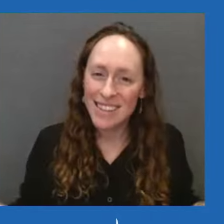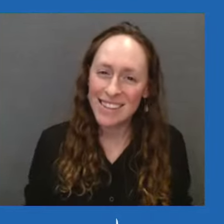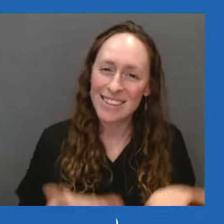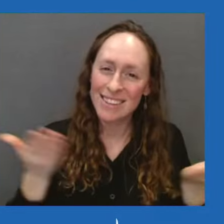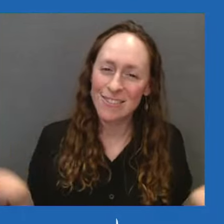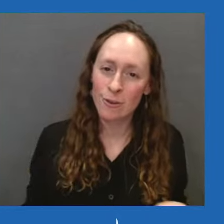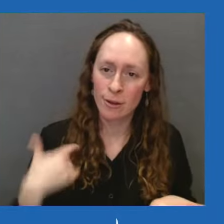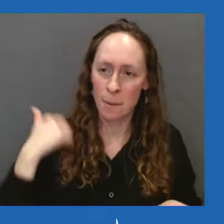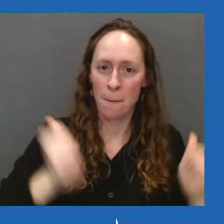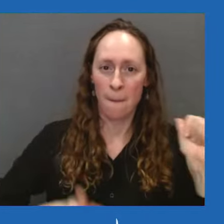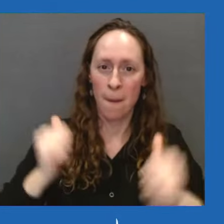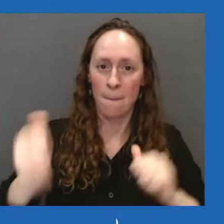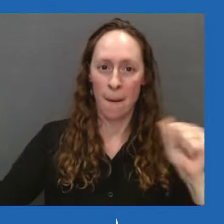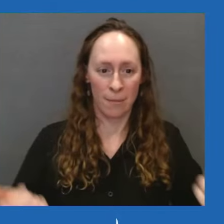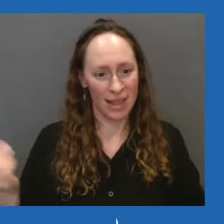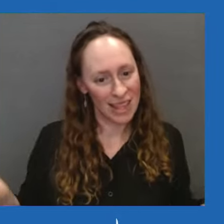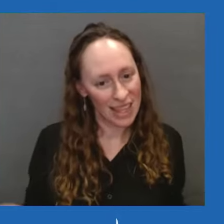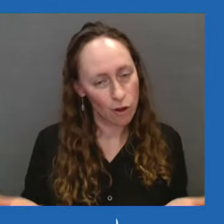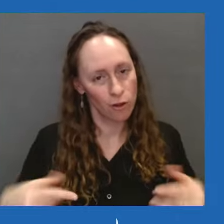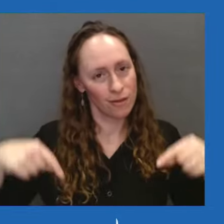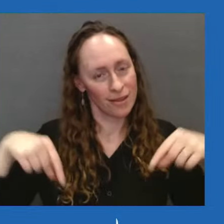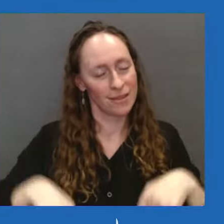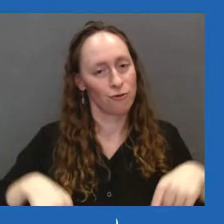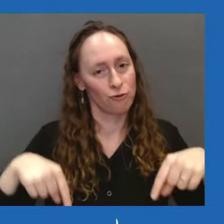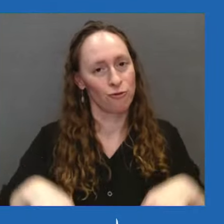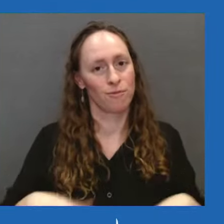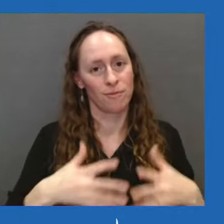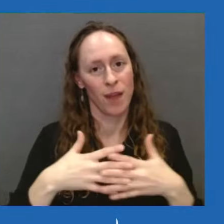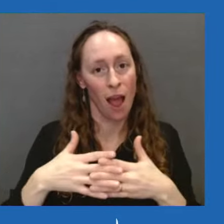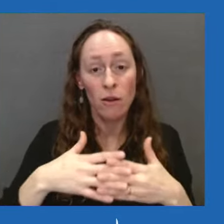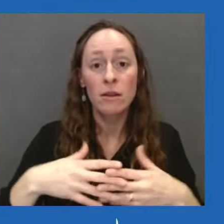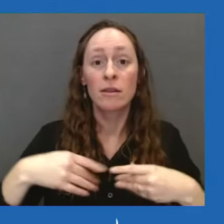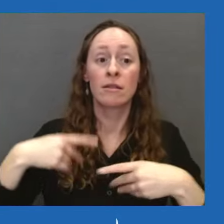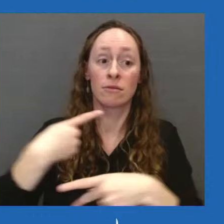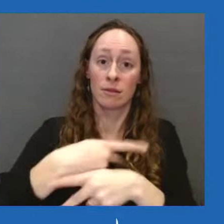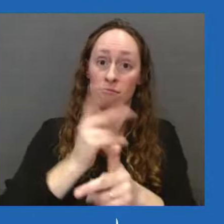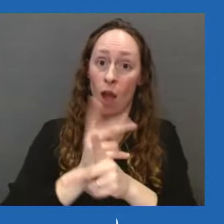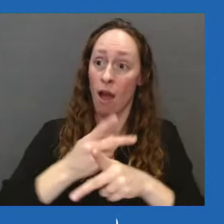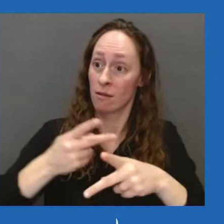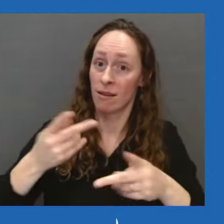That's what we used to do 40 years ago.